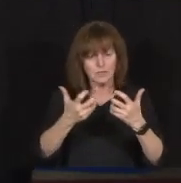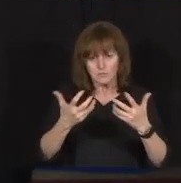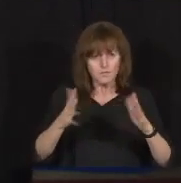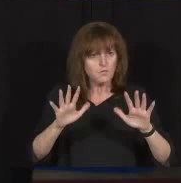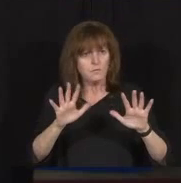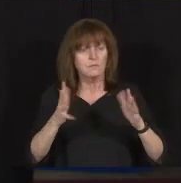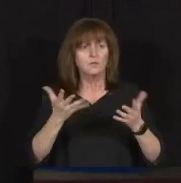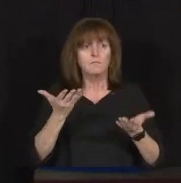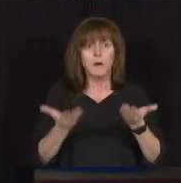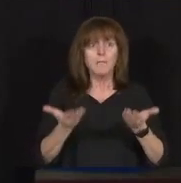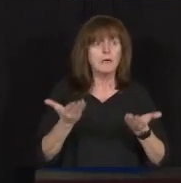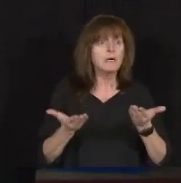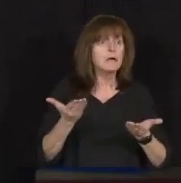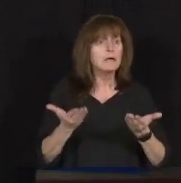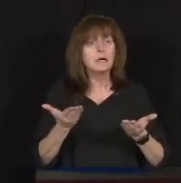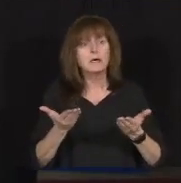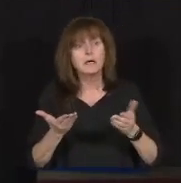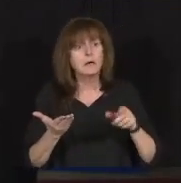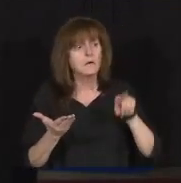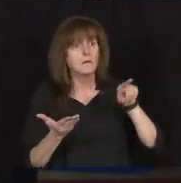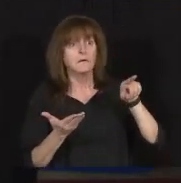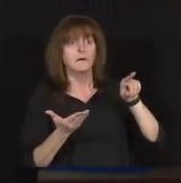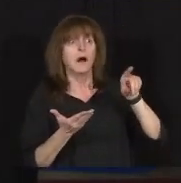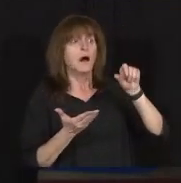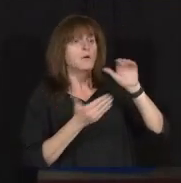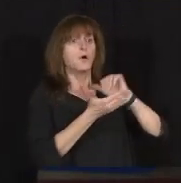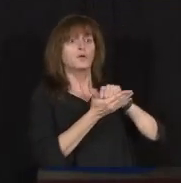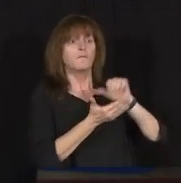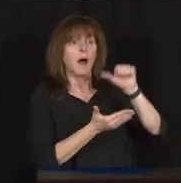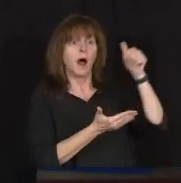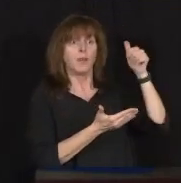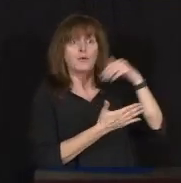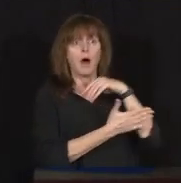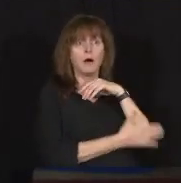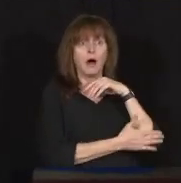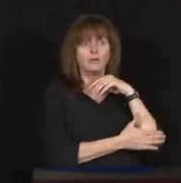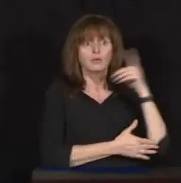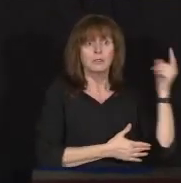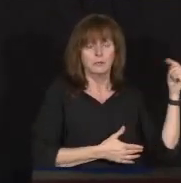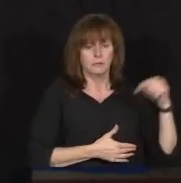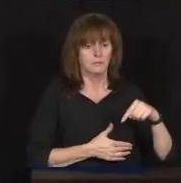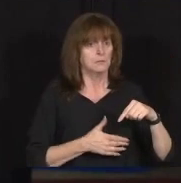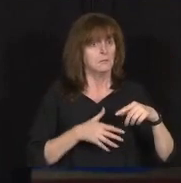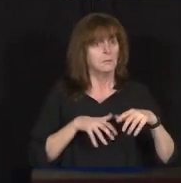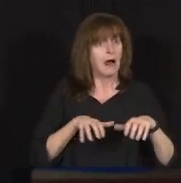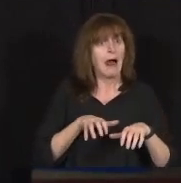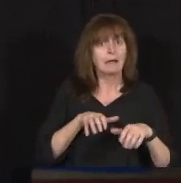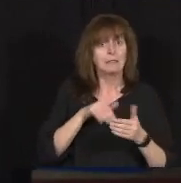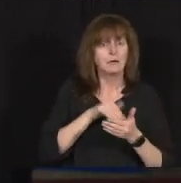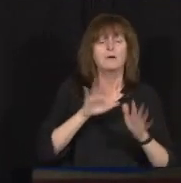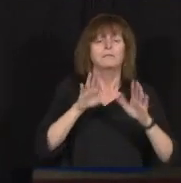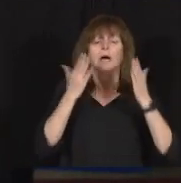S o they may or may not as we said before, be able to practice medicine but certainly will have a role